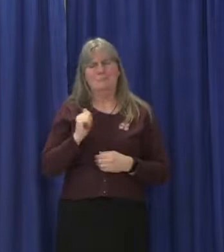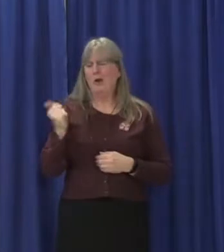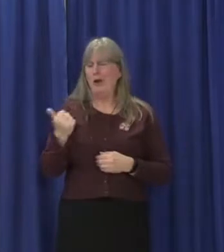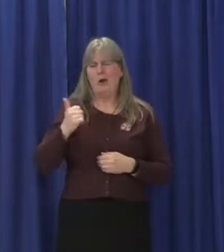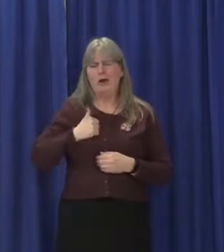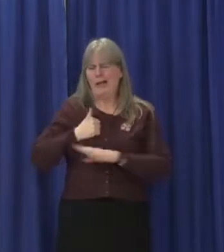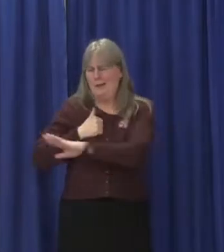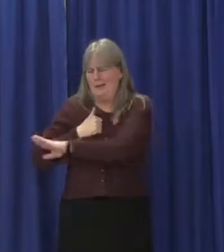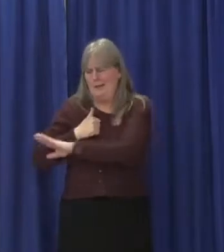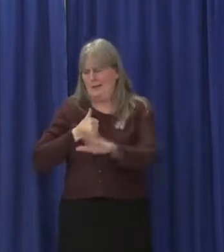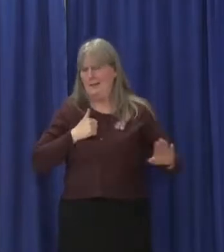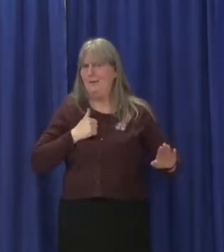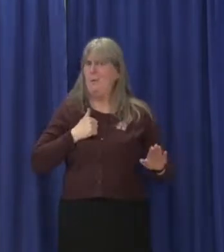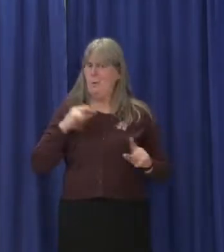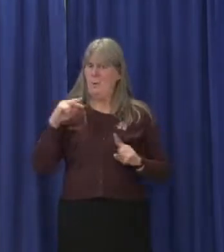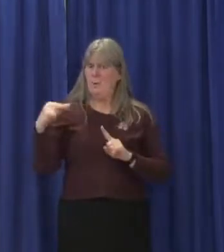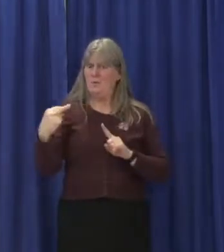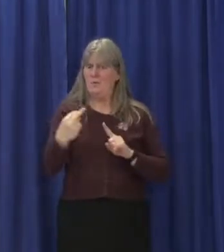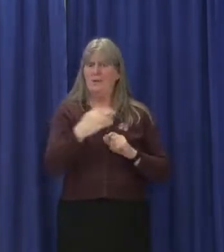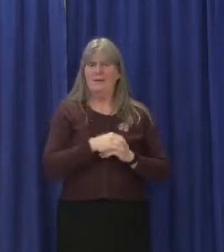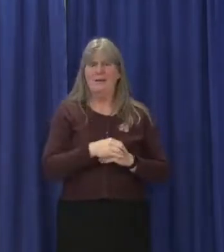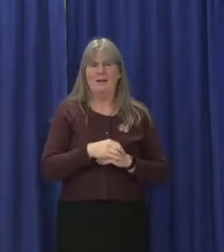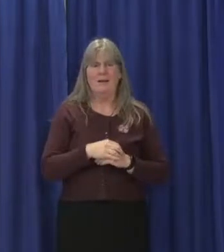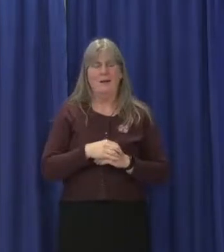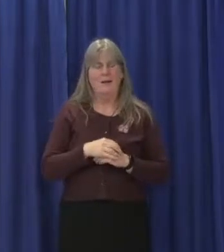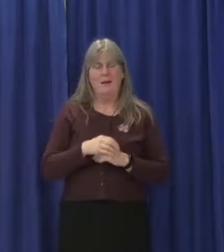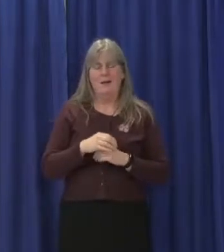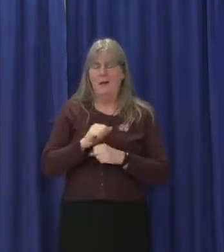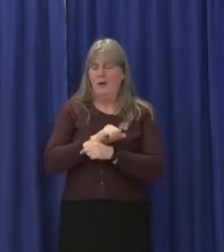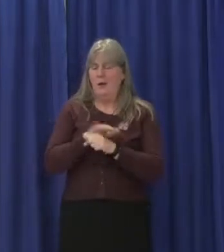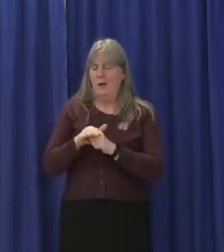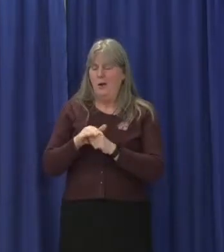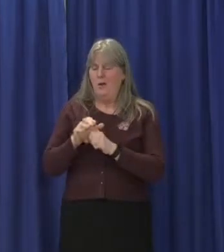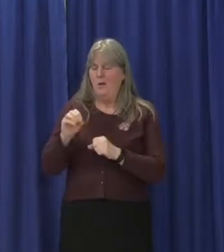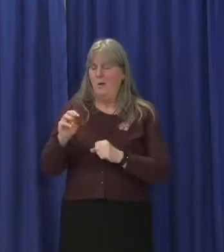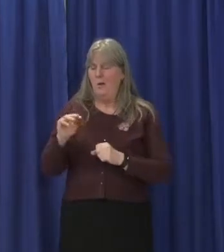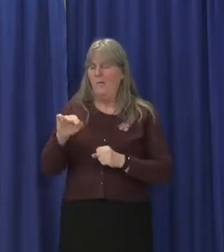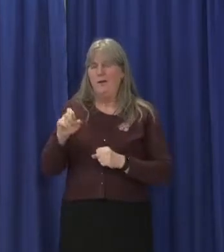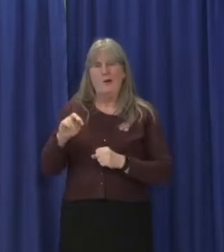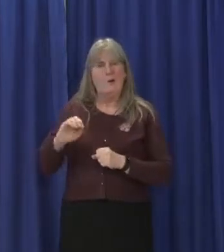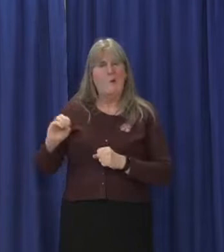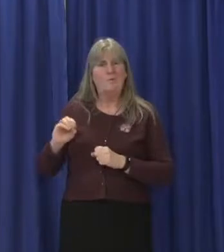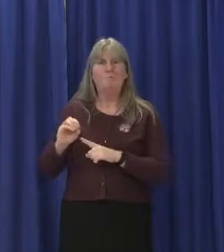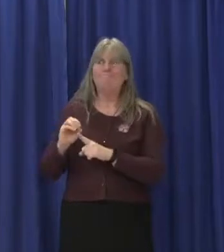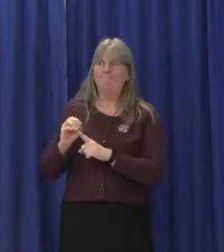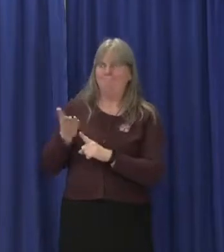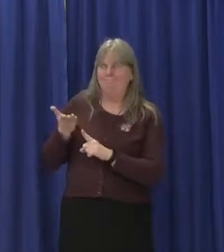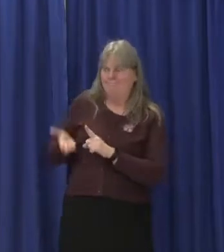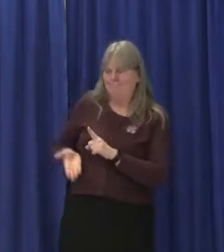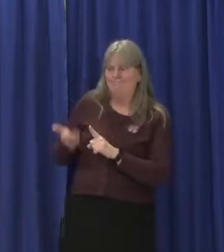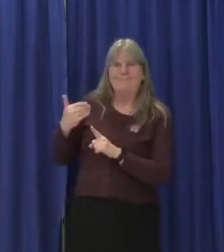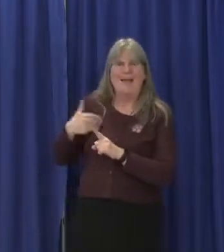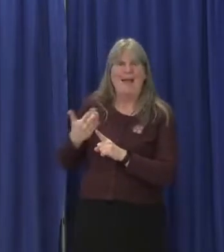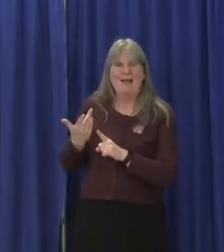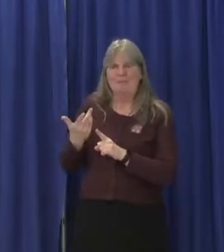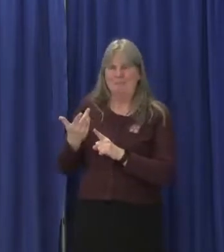Omicron brings its own new information with it and new concerns, but this is not our